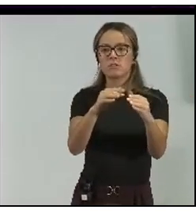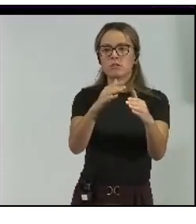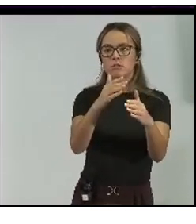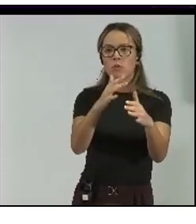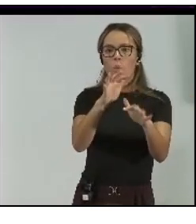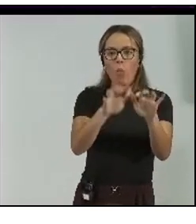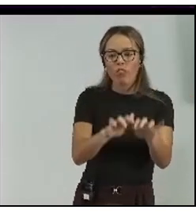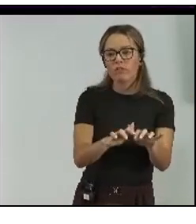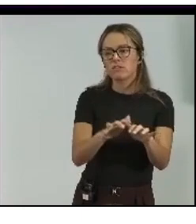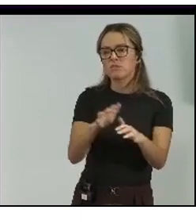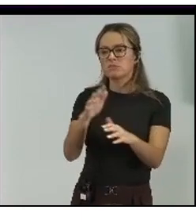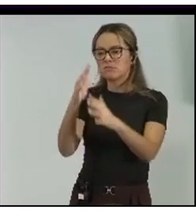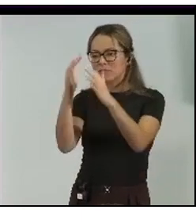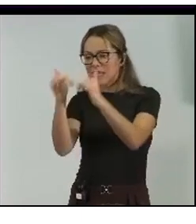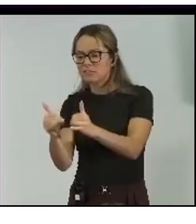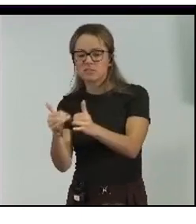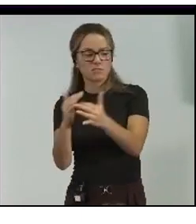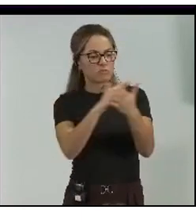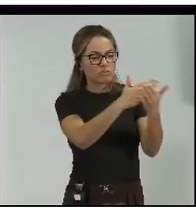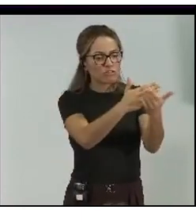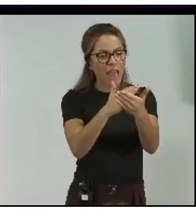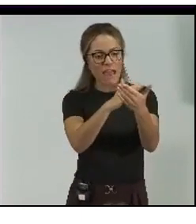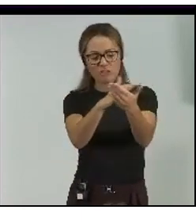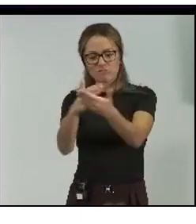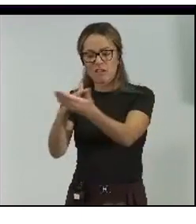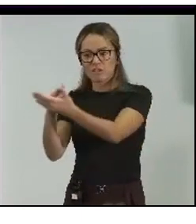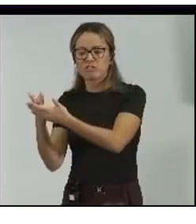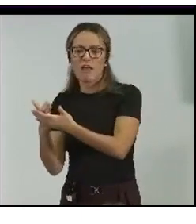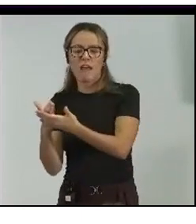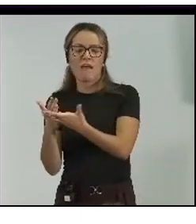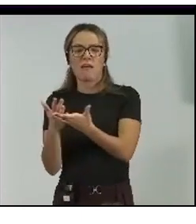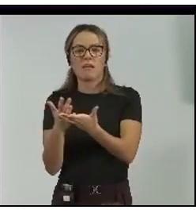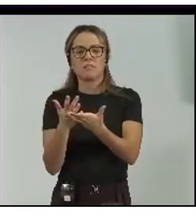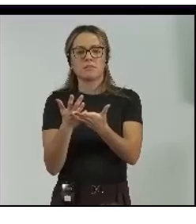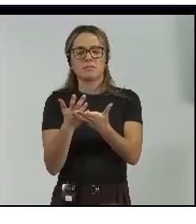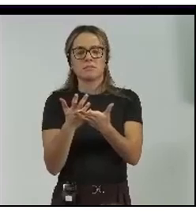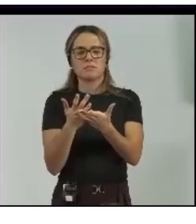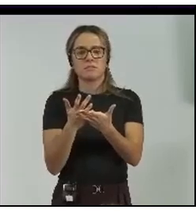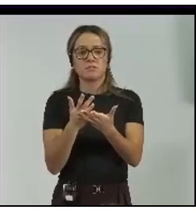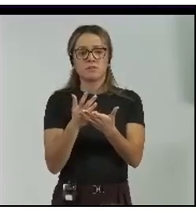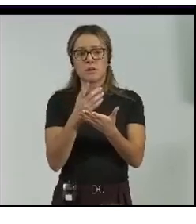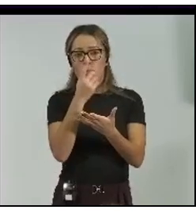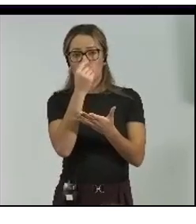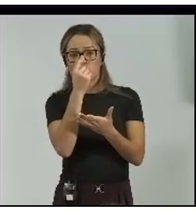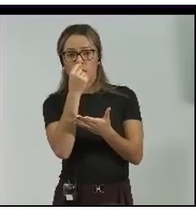etcetera, where we come across a problem or yeah, where we identify trends of information.